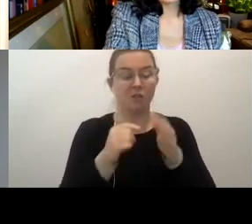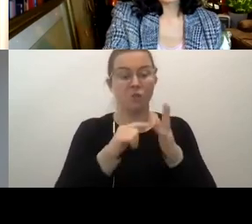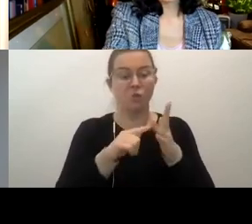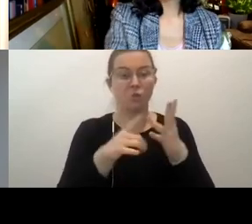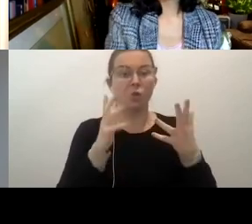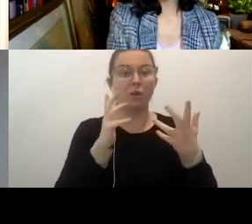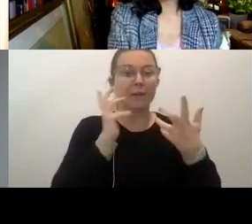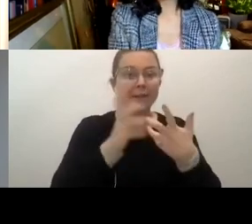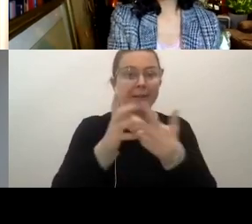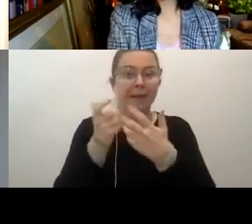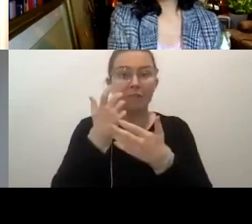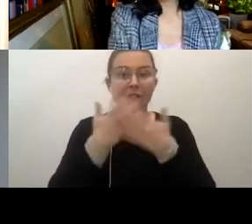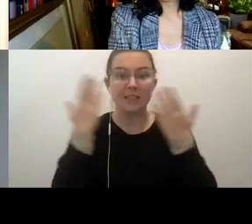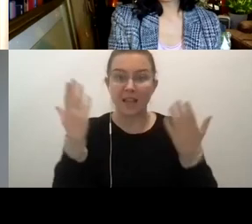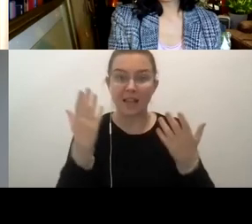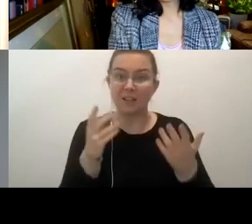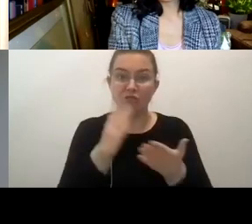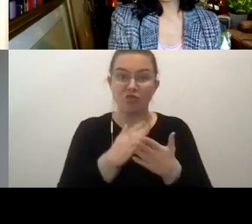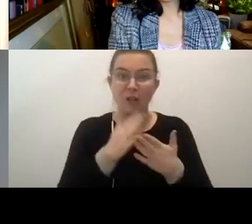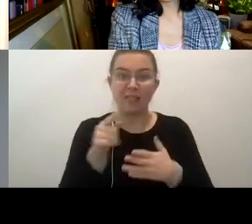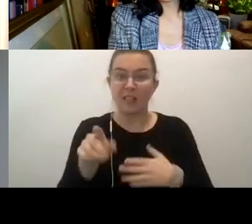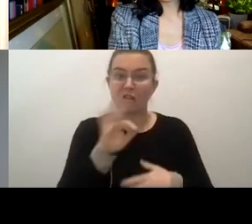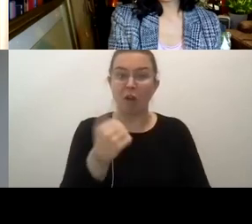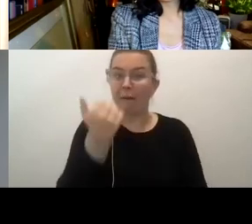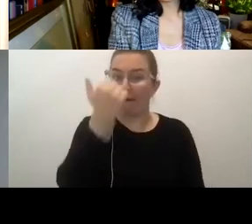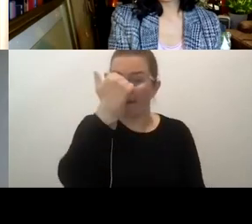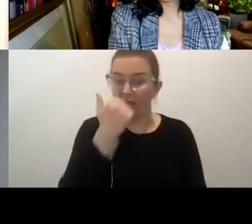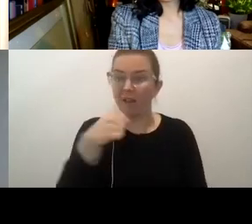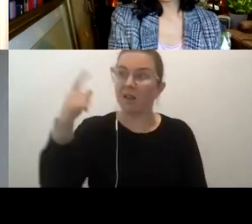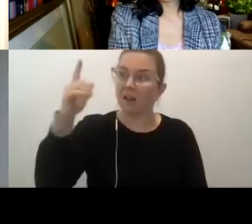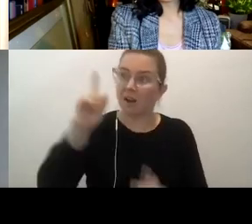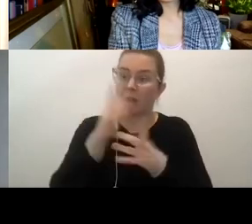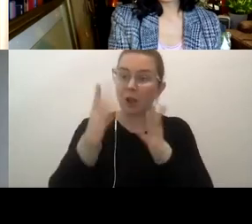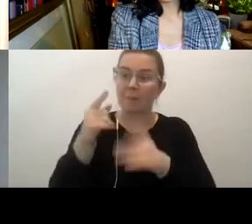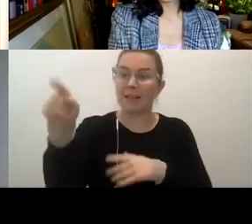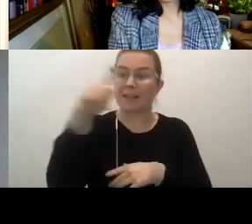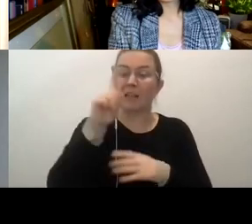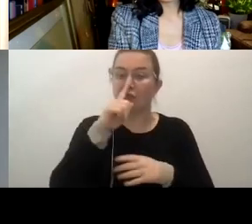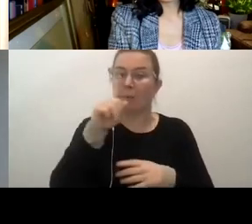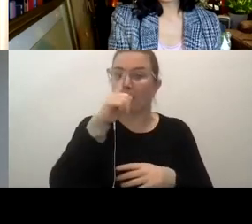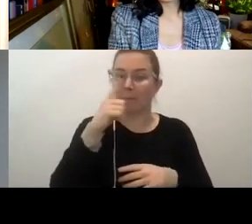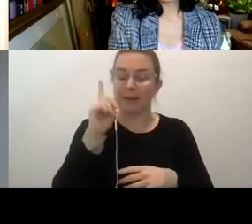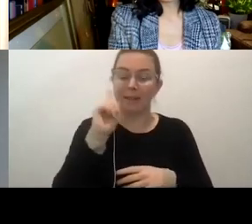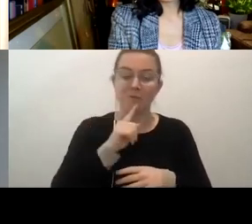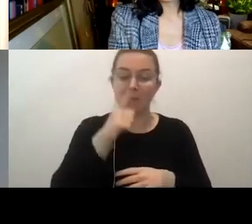larger than the occasional difficulty hearing people have accommodating these needs"